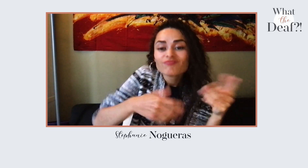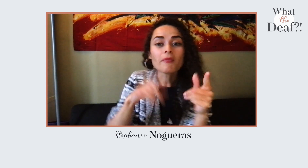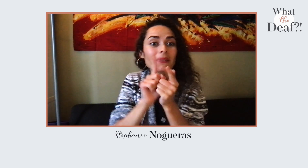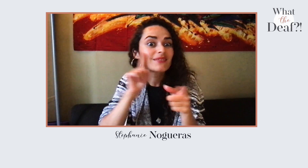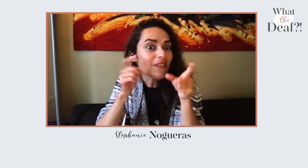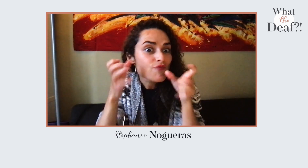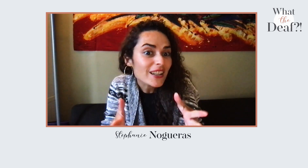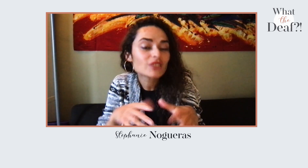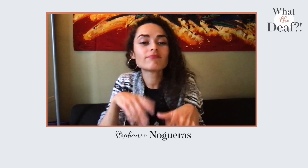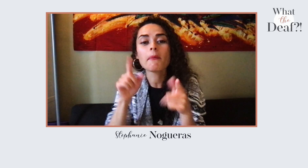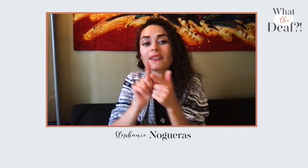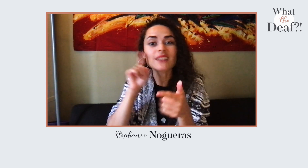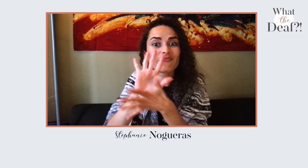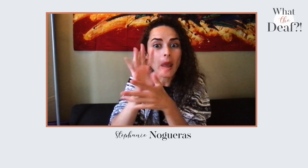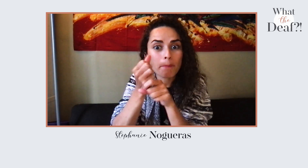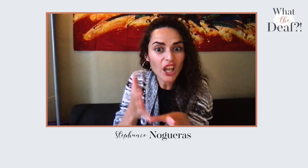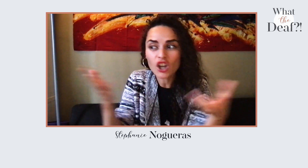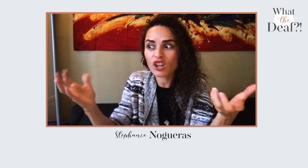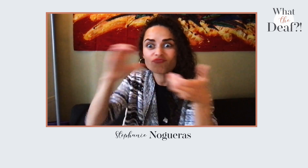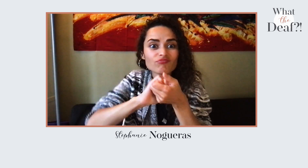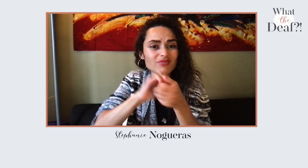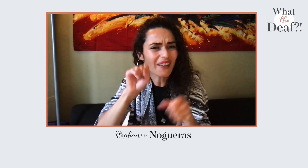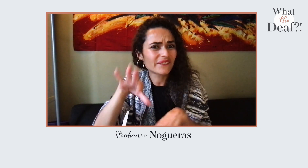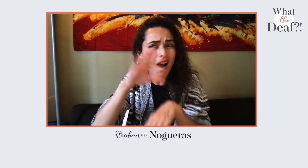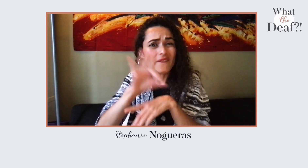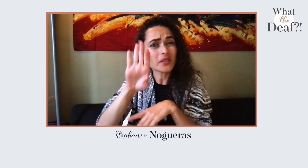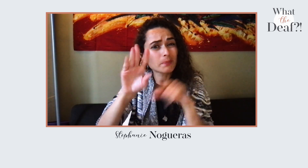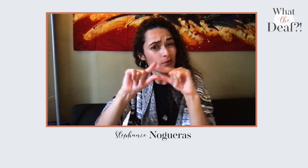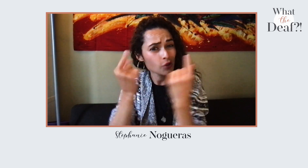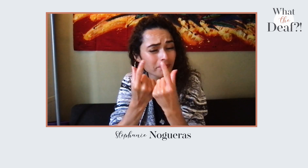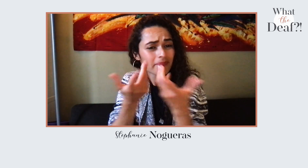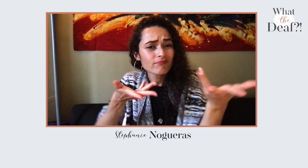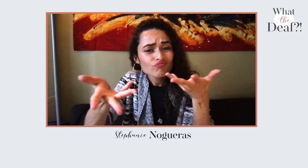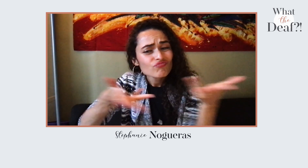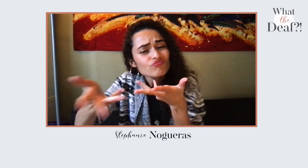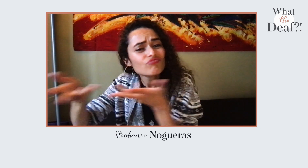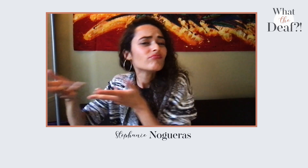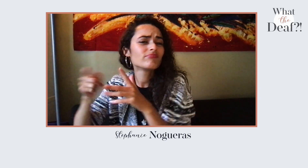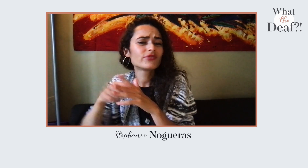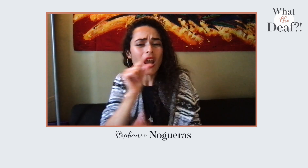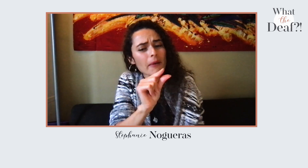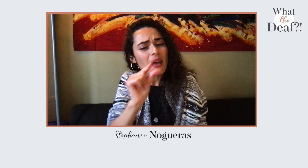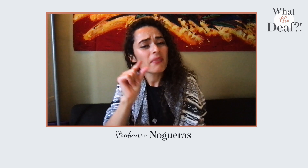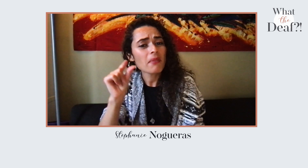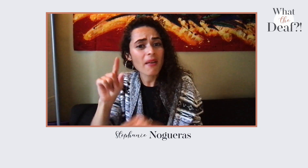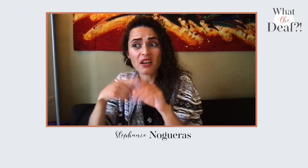deaf writers or deaf directors or filmmakers. Facebook has groups that you can make to have those conversations,